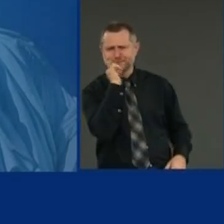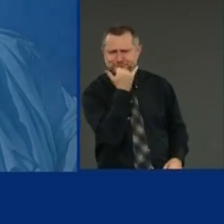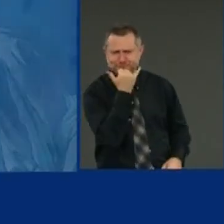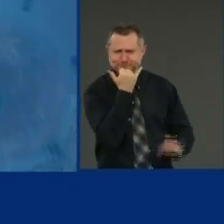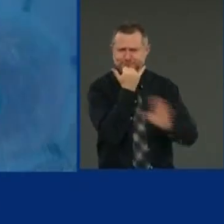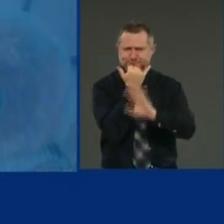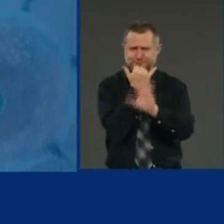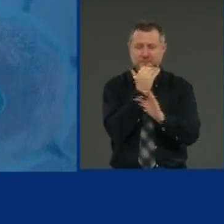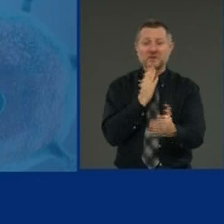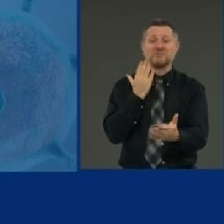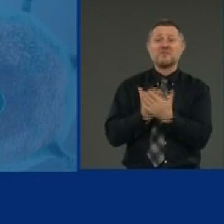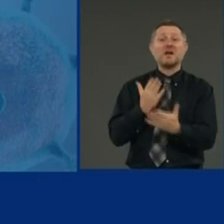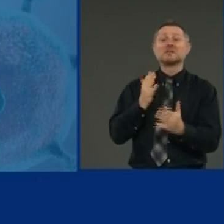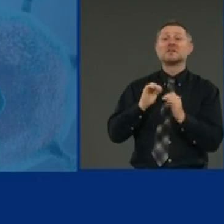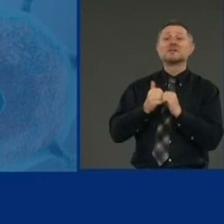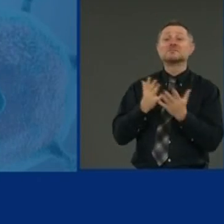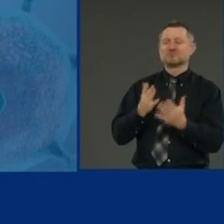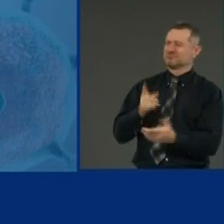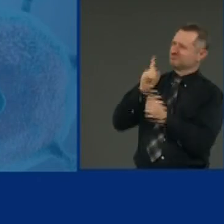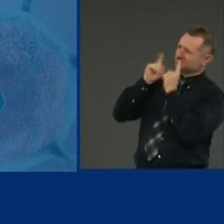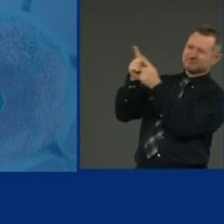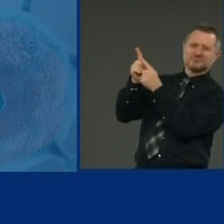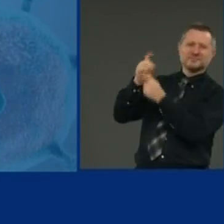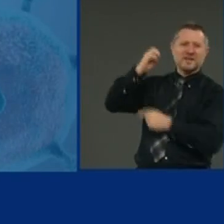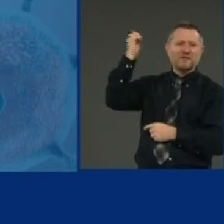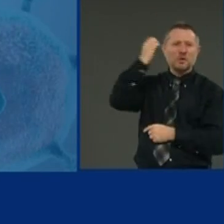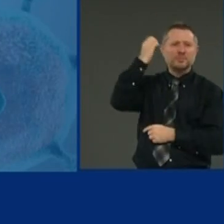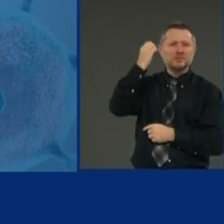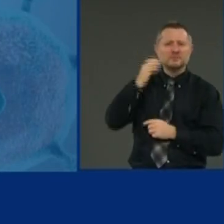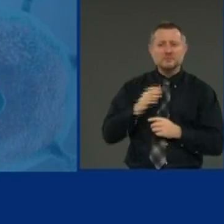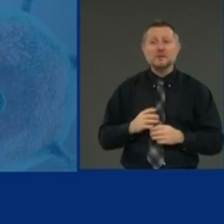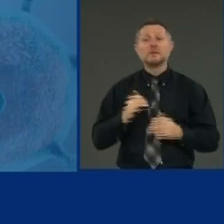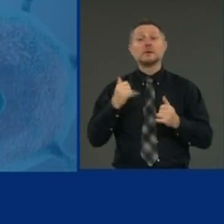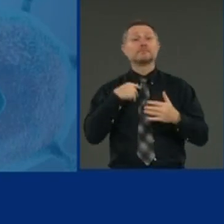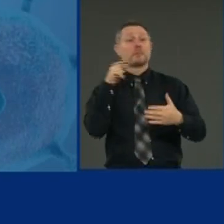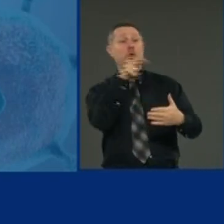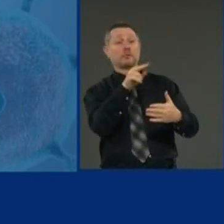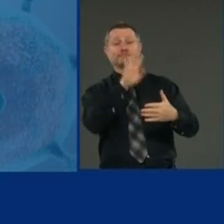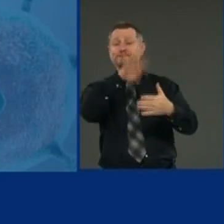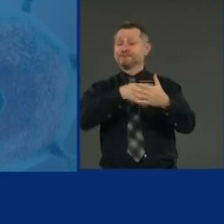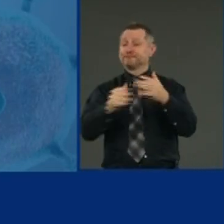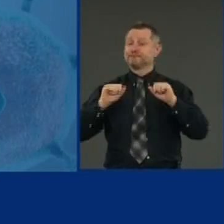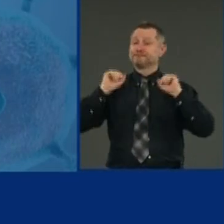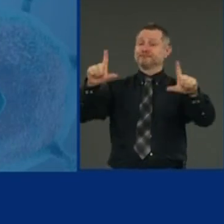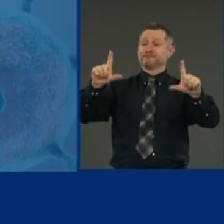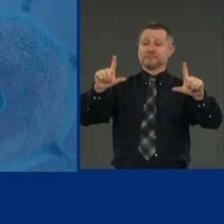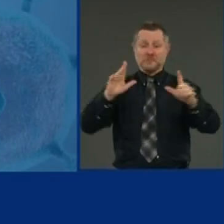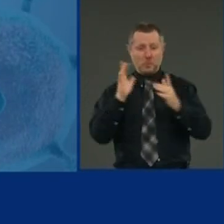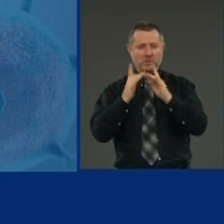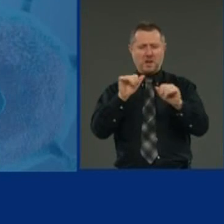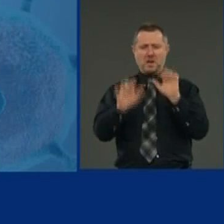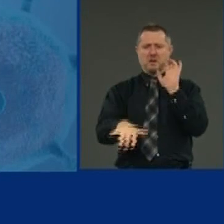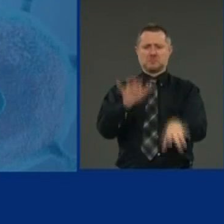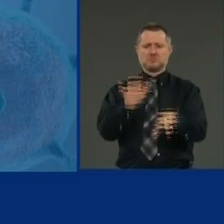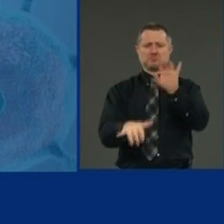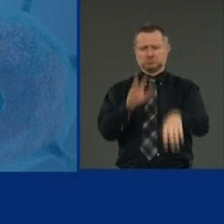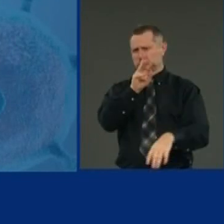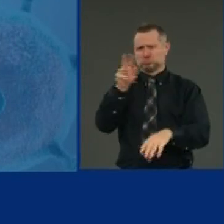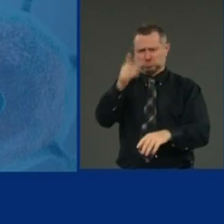EUROPE, WHEN EVERYONE SAID WATCH CHINA -- WELL, THEY WERE WRONG. THE VIRUS CAME TO NEW YORK FROM EUROPE.